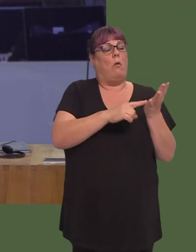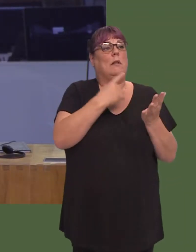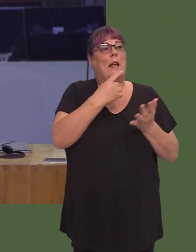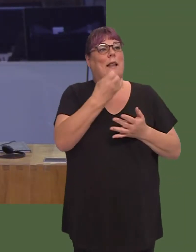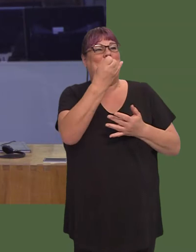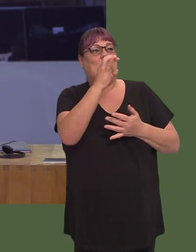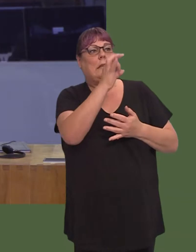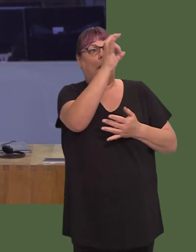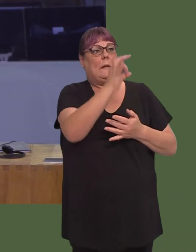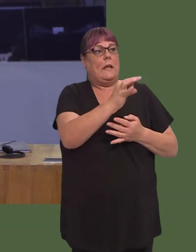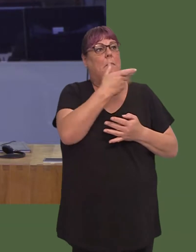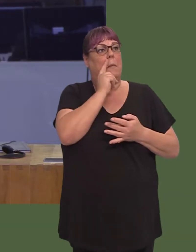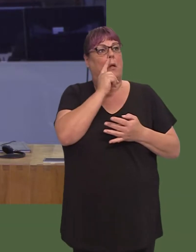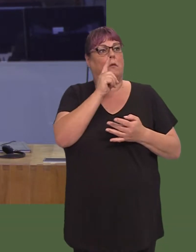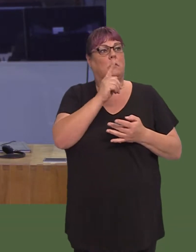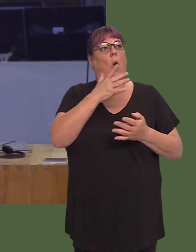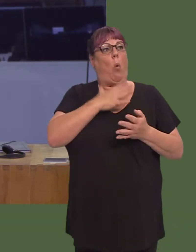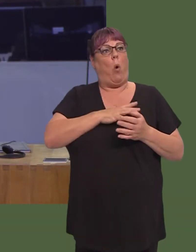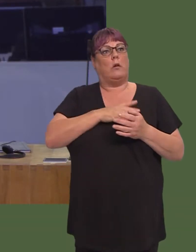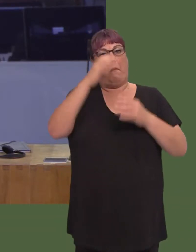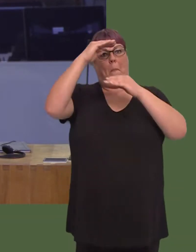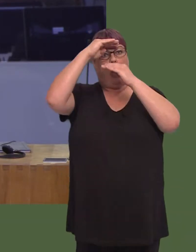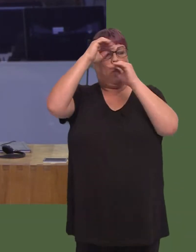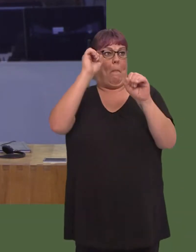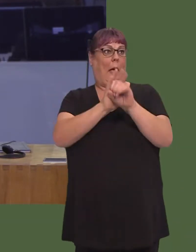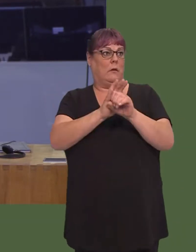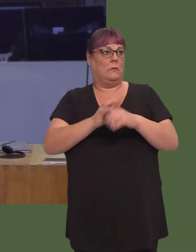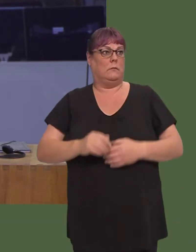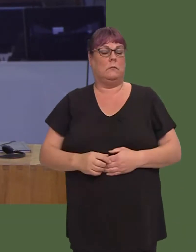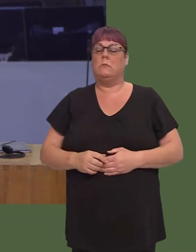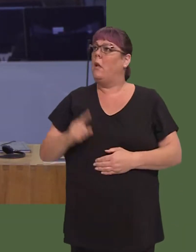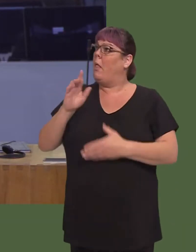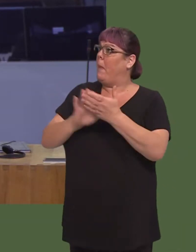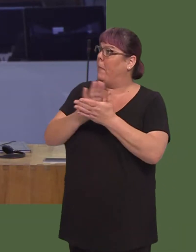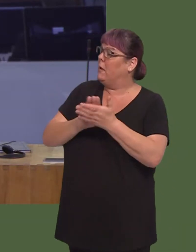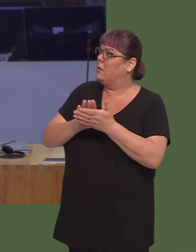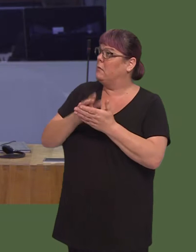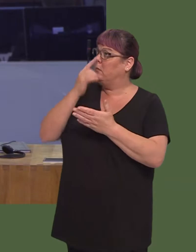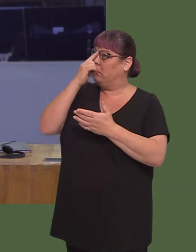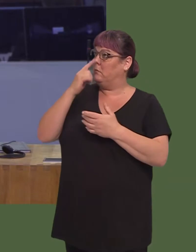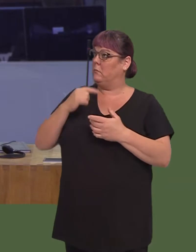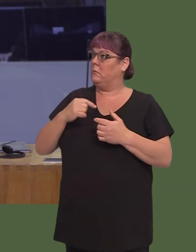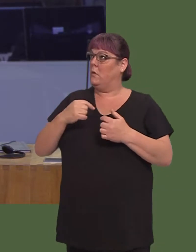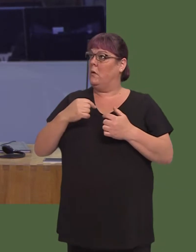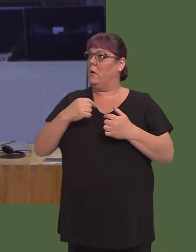to travel to Liverpool. He may talk, we deliver. Y Dirprwy Lywydd / The Deputy Presiding Officer: Thank you. Leader of the UKIP group, Gareth Bennett.